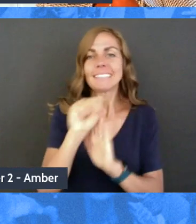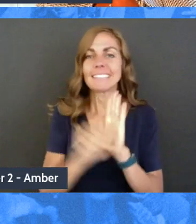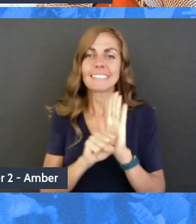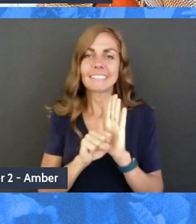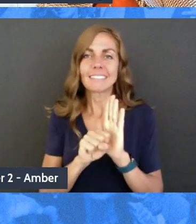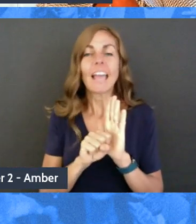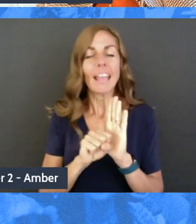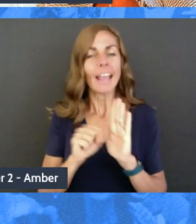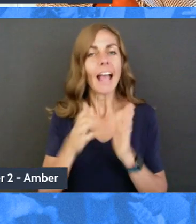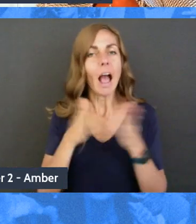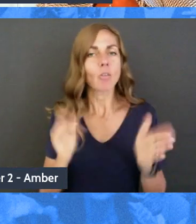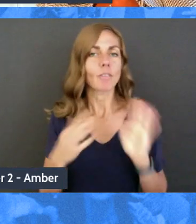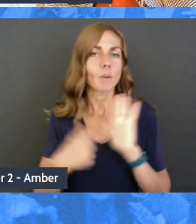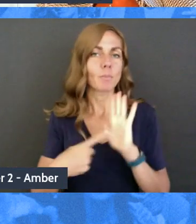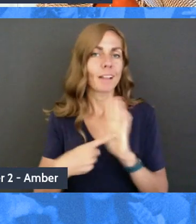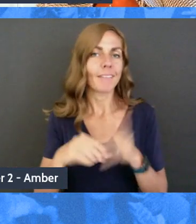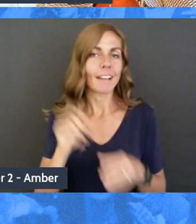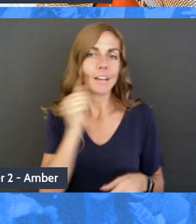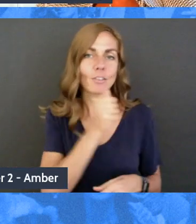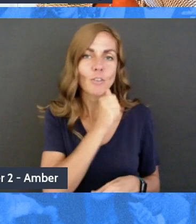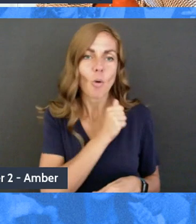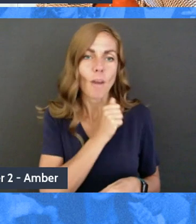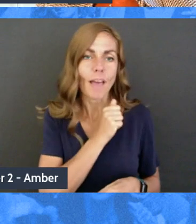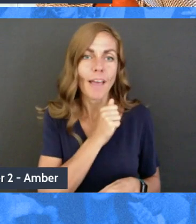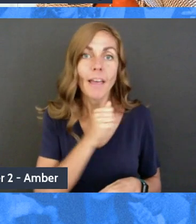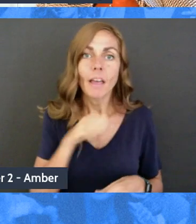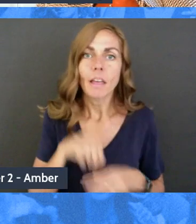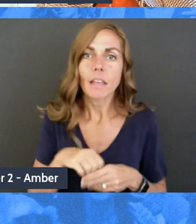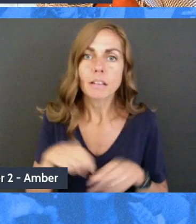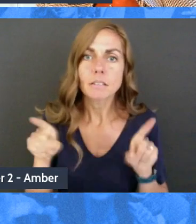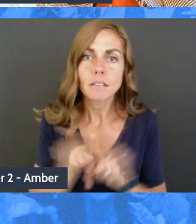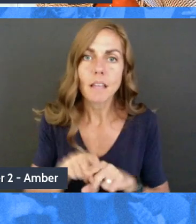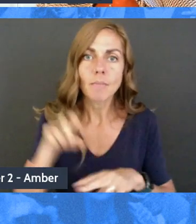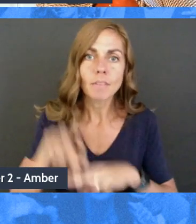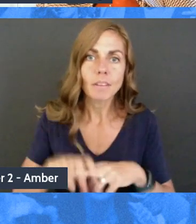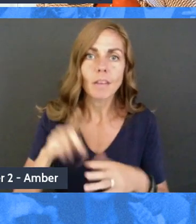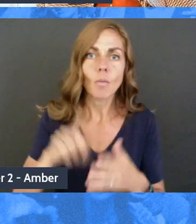in Arizona in the seat that Gabrielle Giffords used to hold.